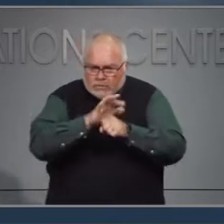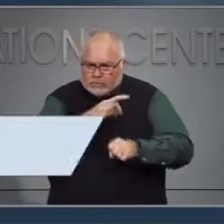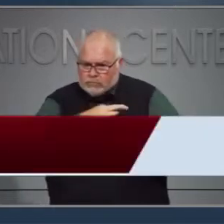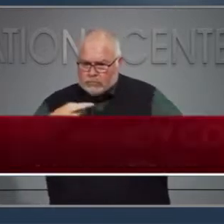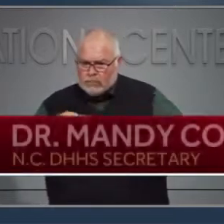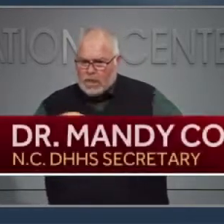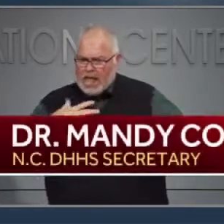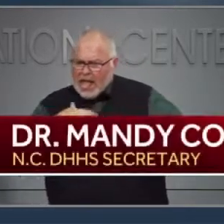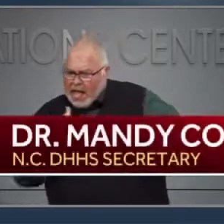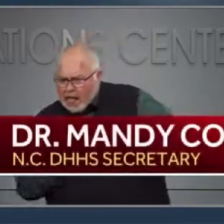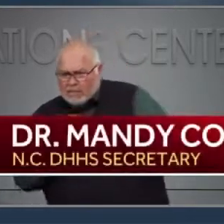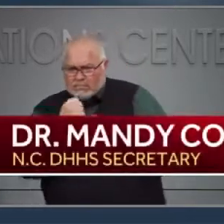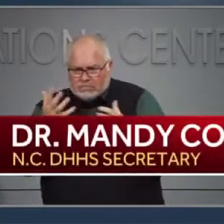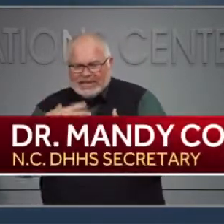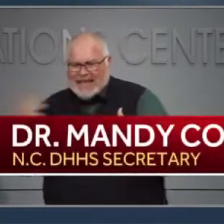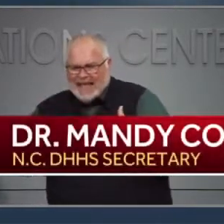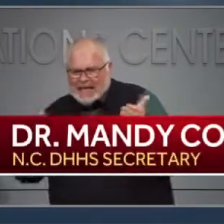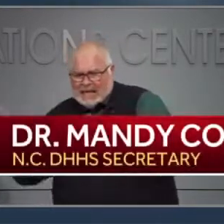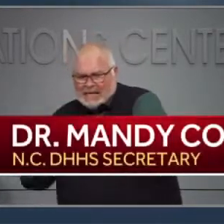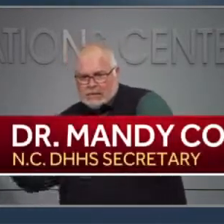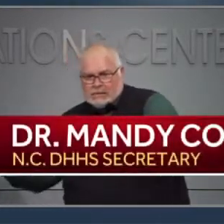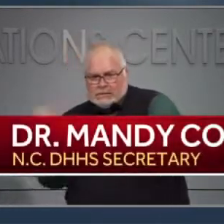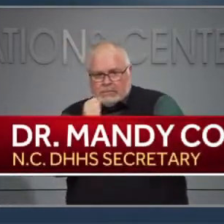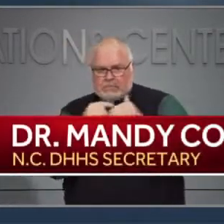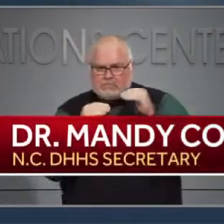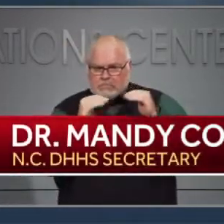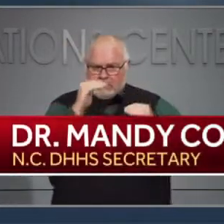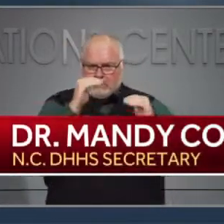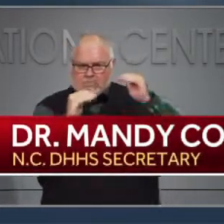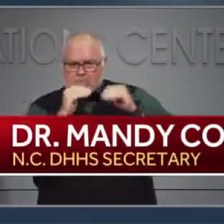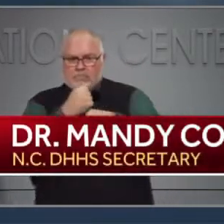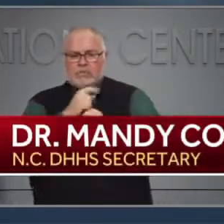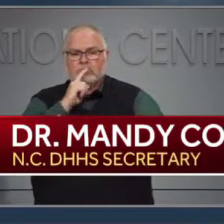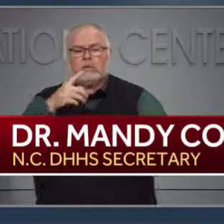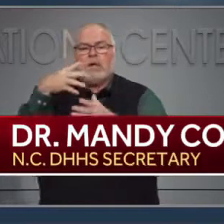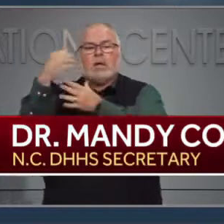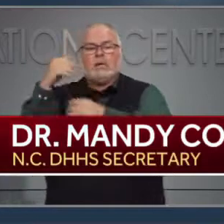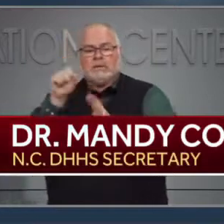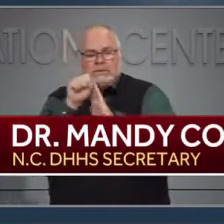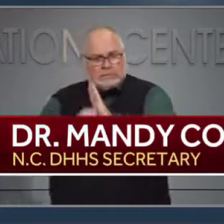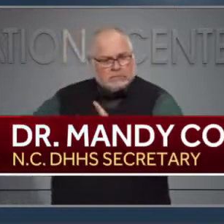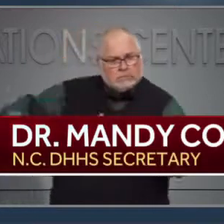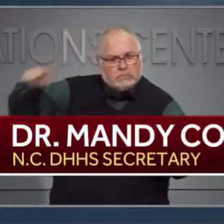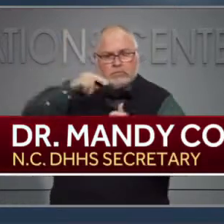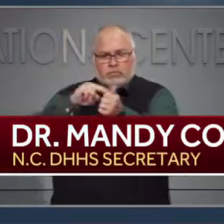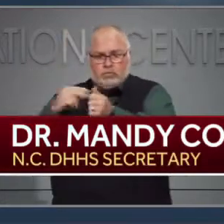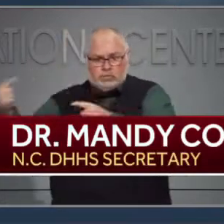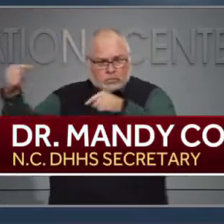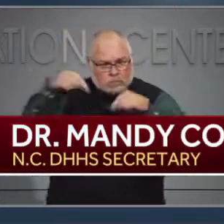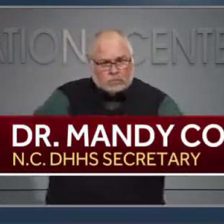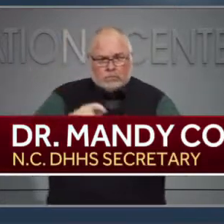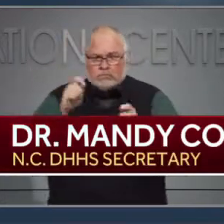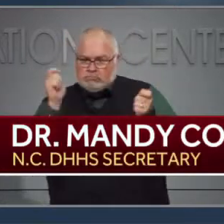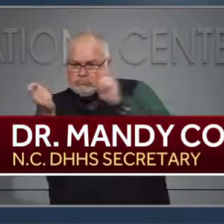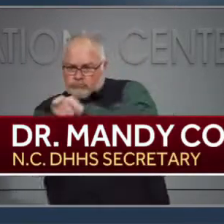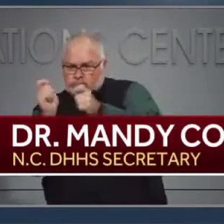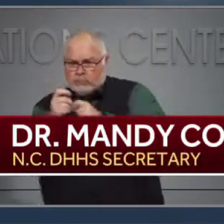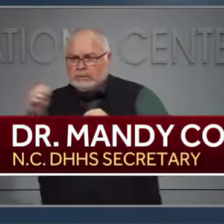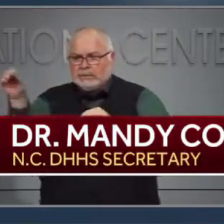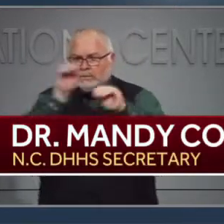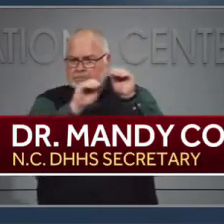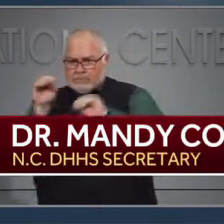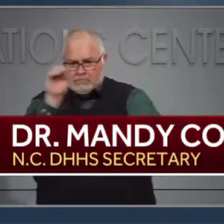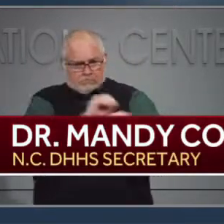OUR TEAM HAS HELPED FIL STAFFING SHORTAGES, MAKING THOUSAND OF EMPLOYEE REFERRALS AND OFFERING RECIPROCITY FOR OUT-OF-STATE NURSING.